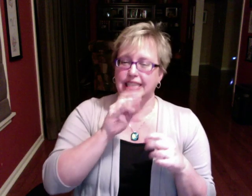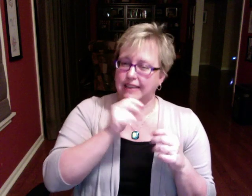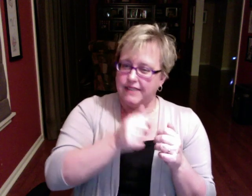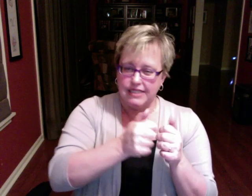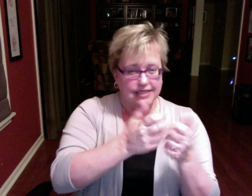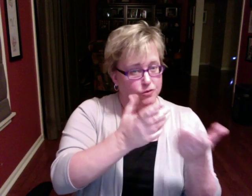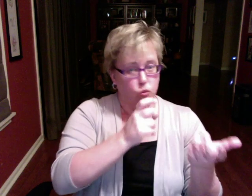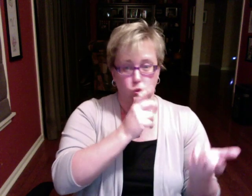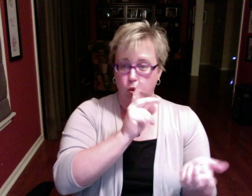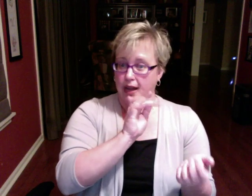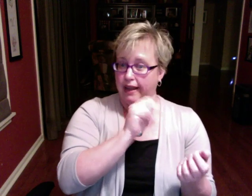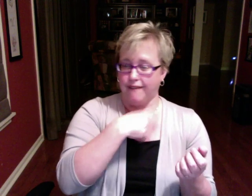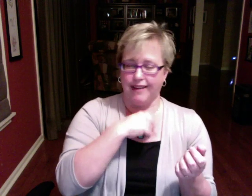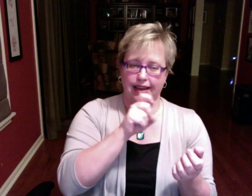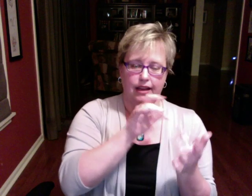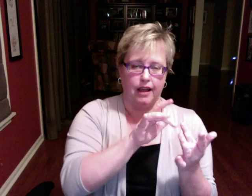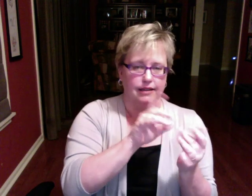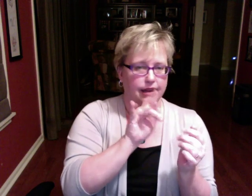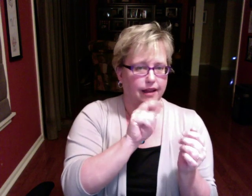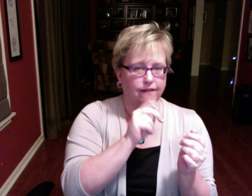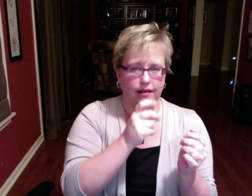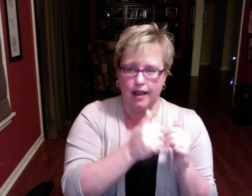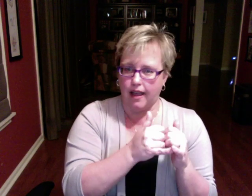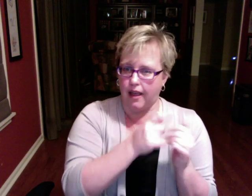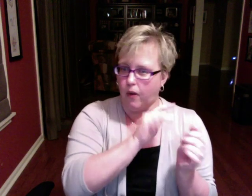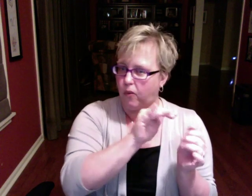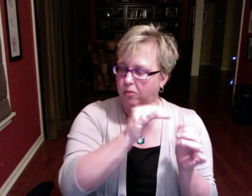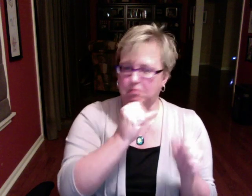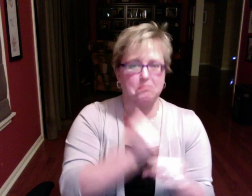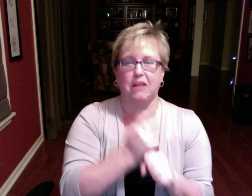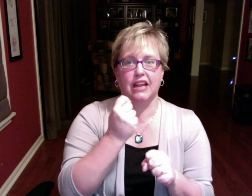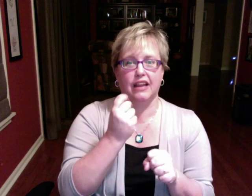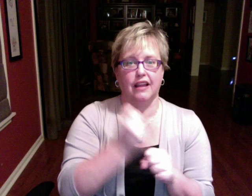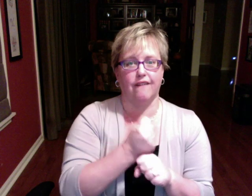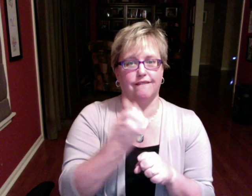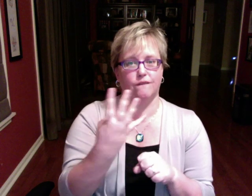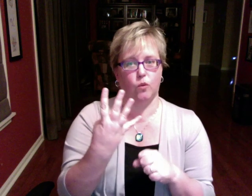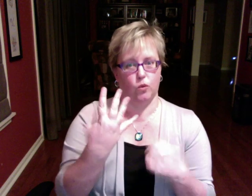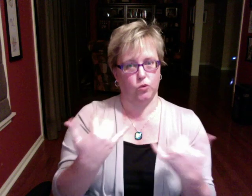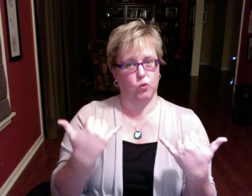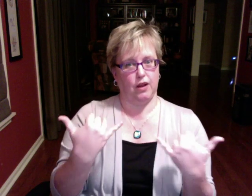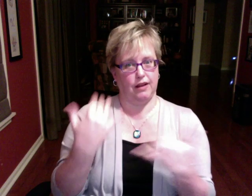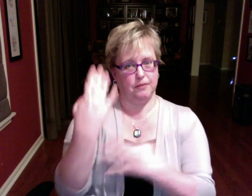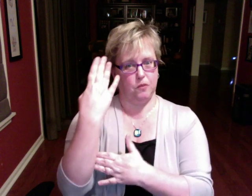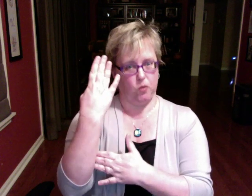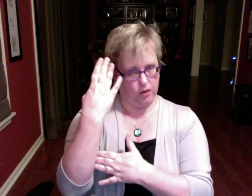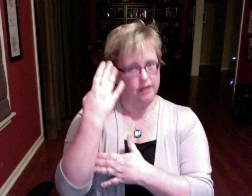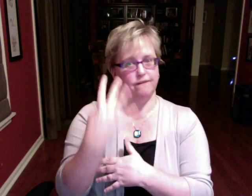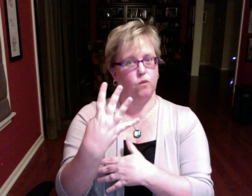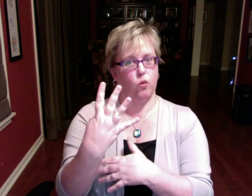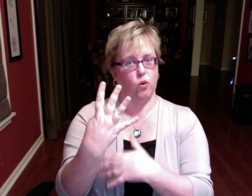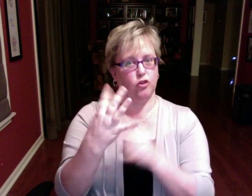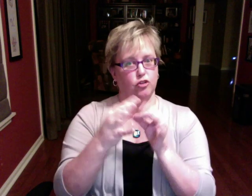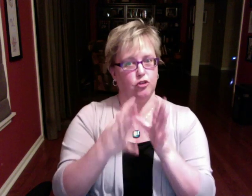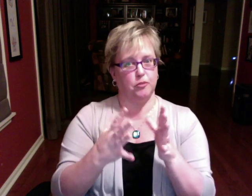I need to contact Kevin and find out who he spoke with and eventually got CNN to agree to using 4 interpreters that morning!